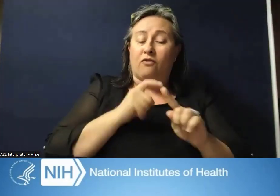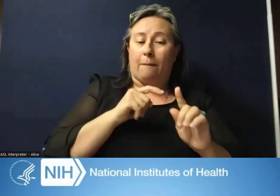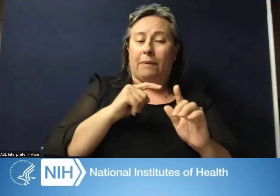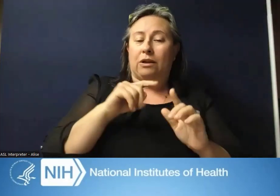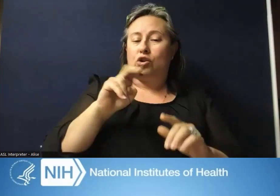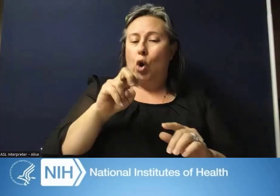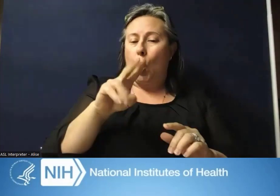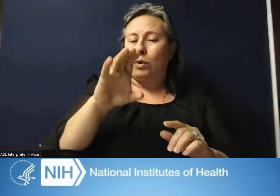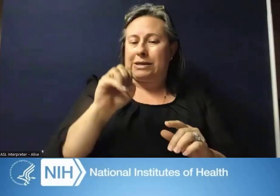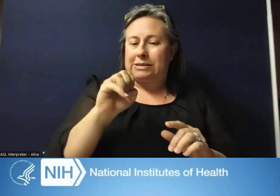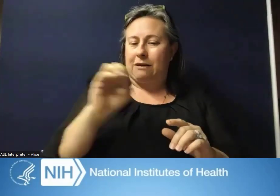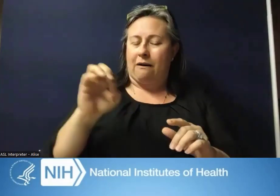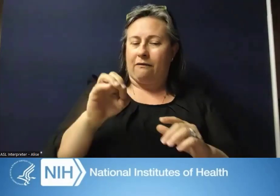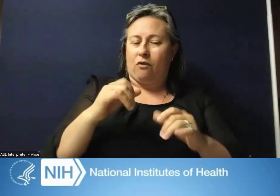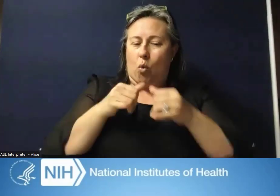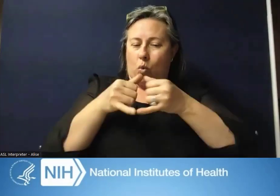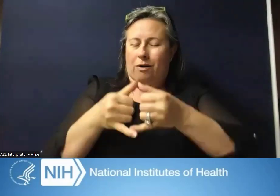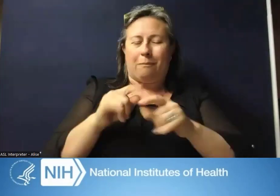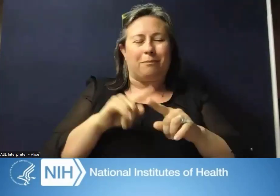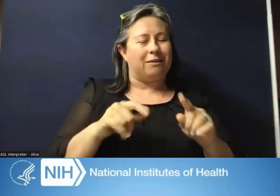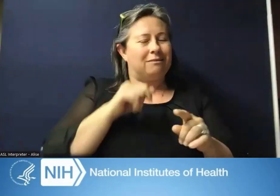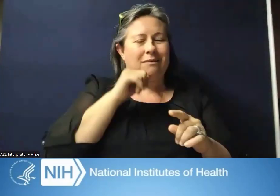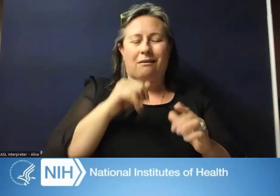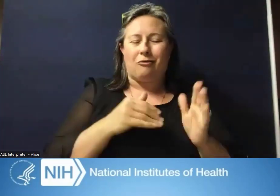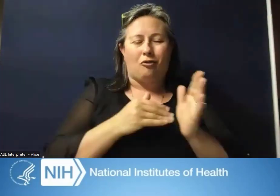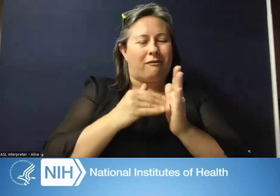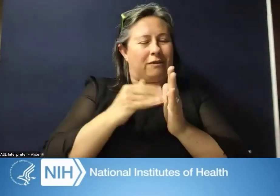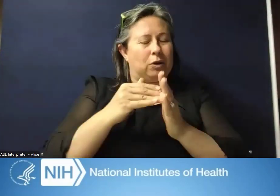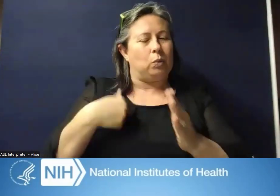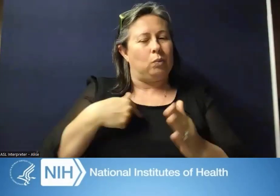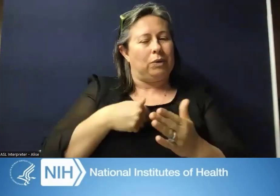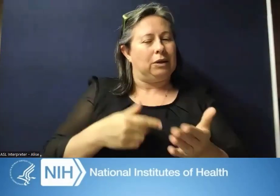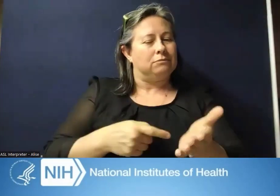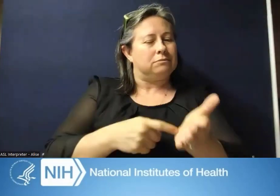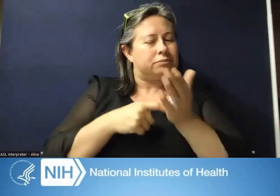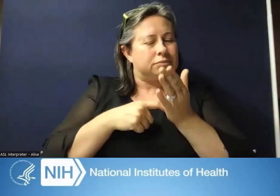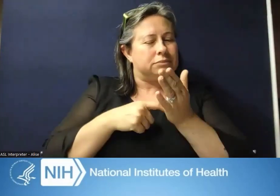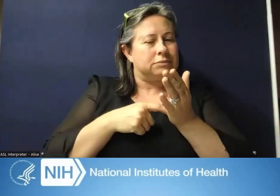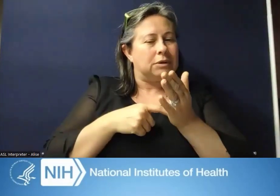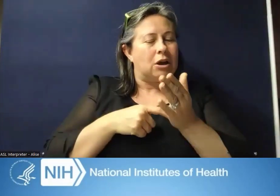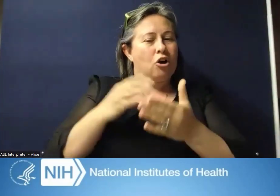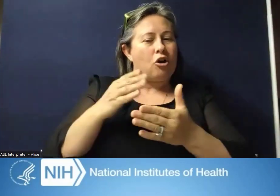It's very infrequent for NIH that we require cost-sharing on the notice of award.